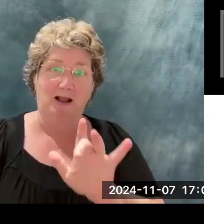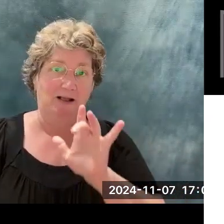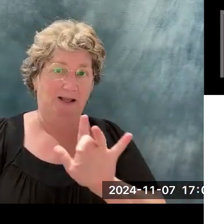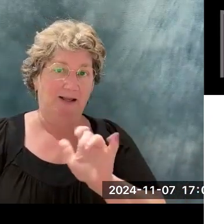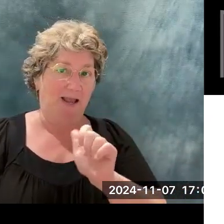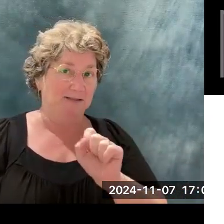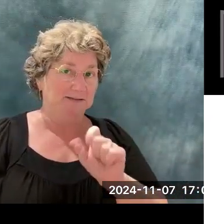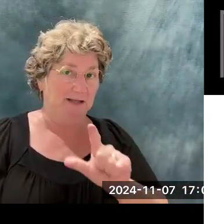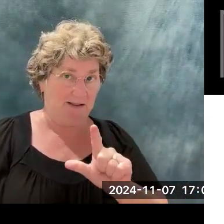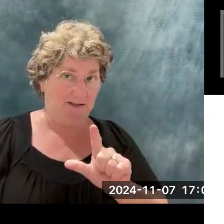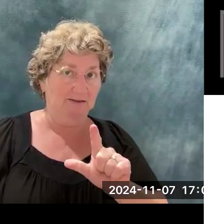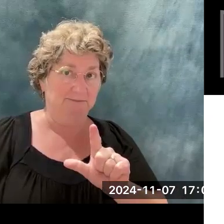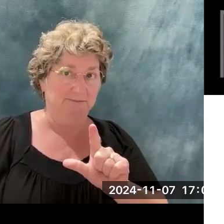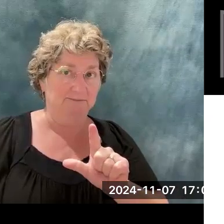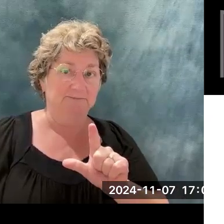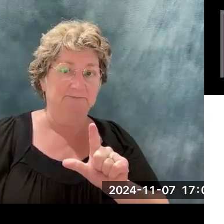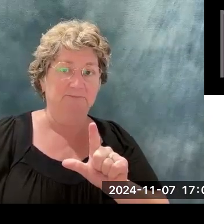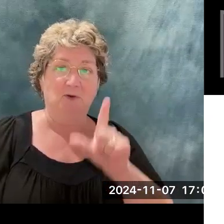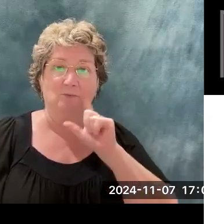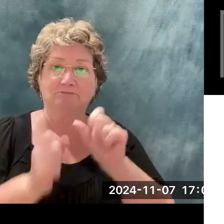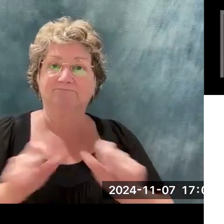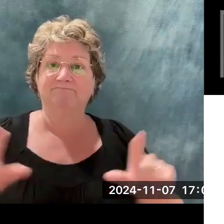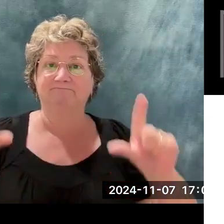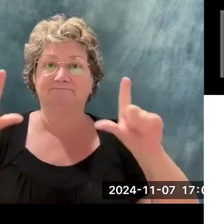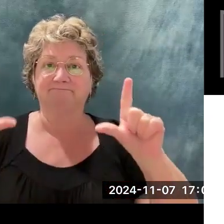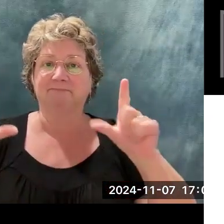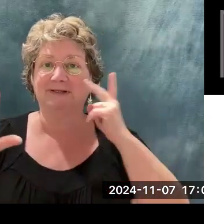You will then get a pop up window with our sign language interpreter.